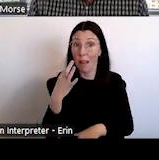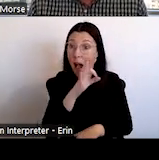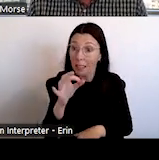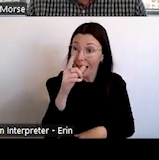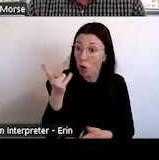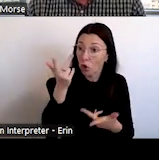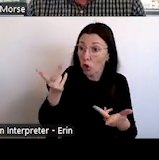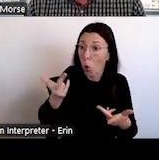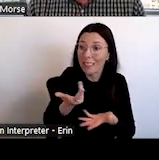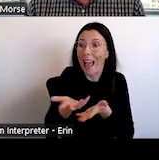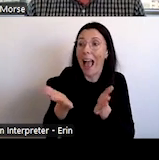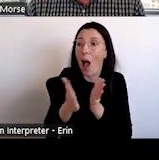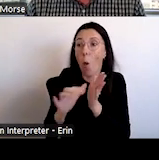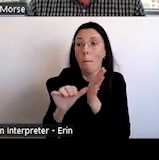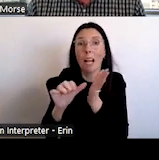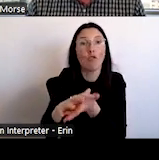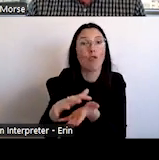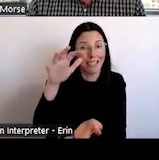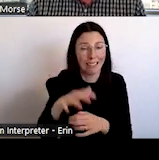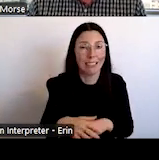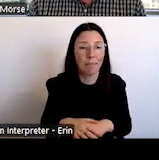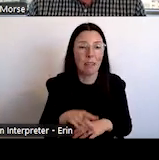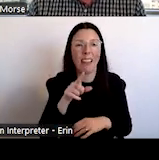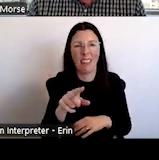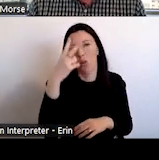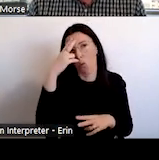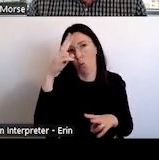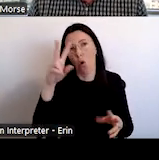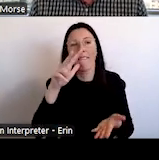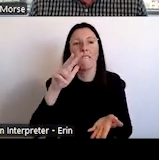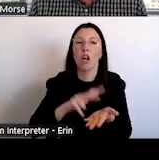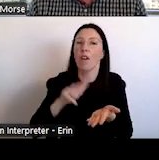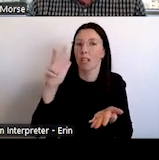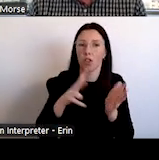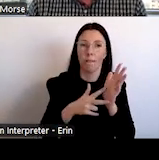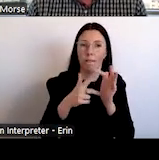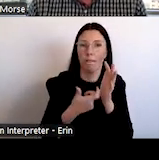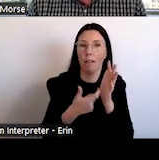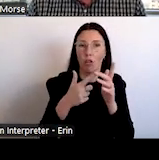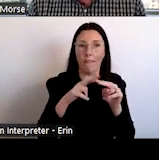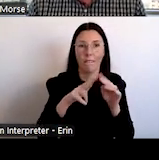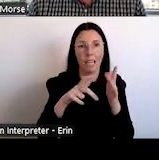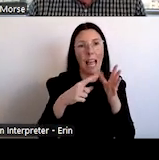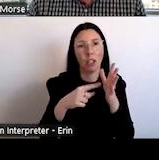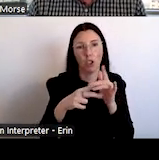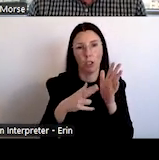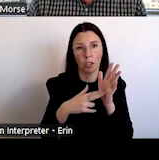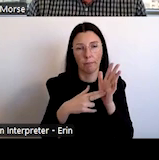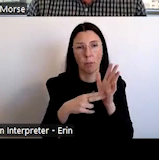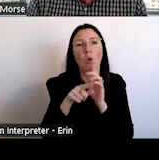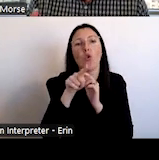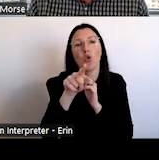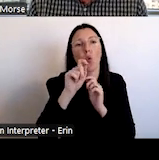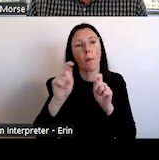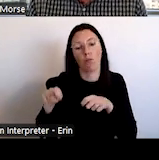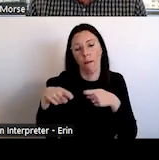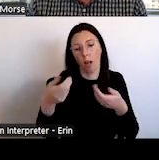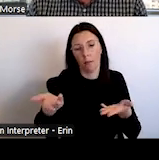verification. That is where you provide us an interim report that tells us how many supporters